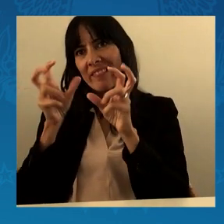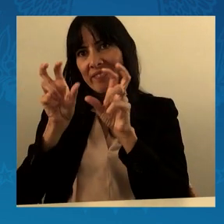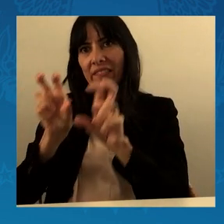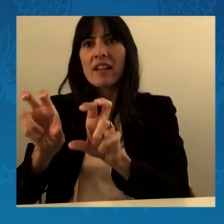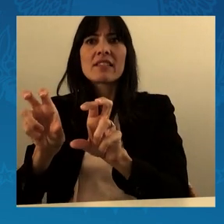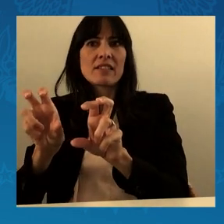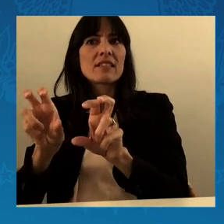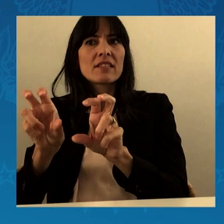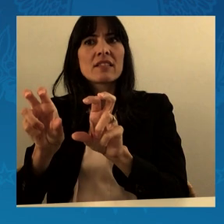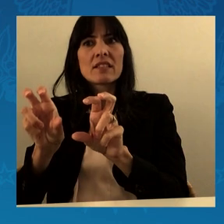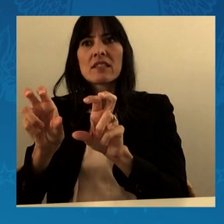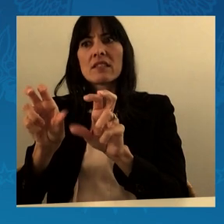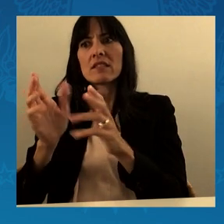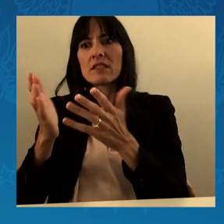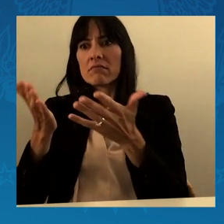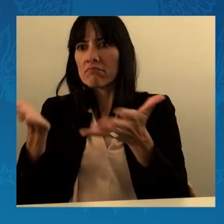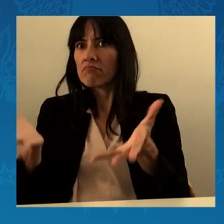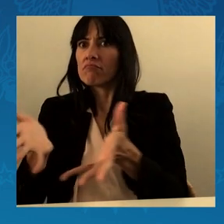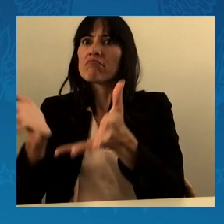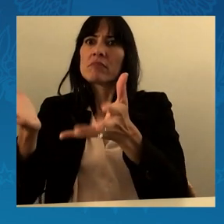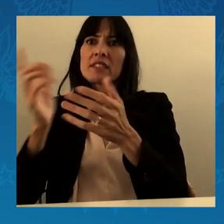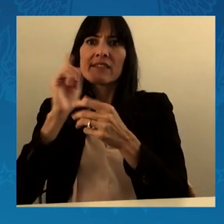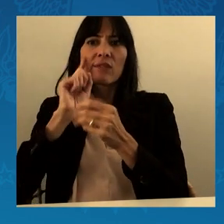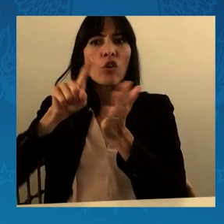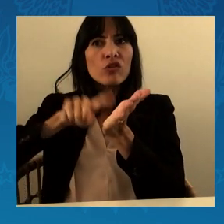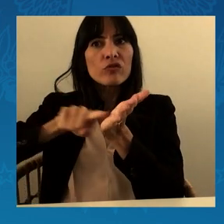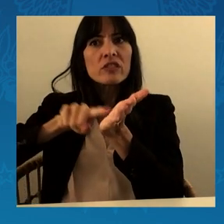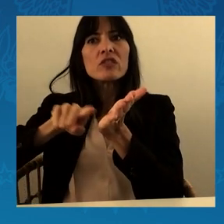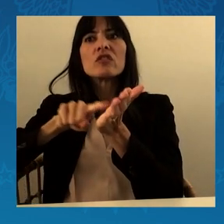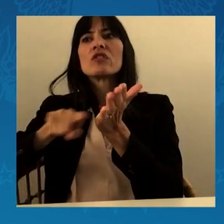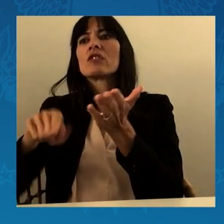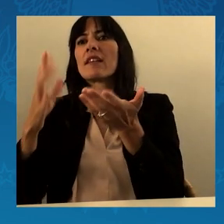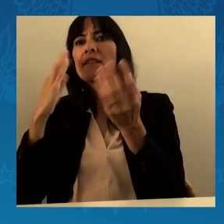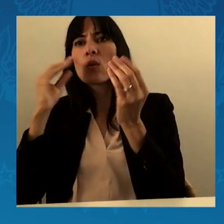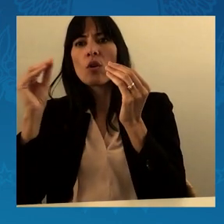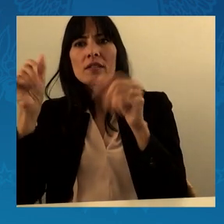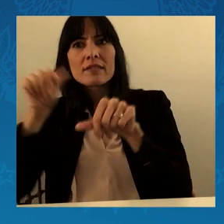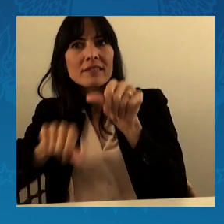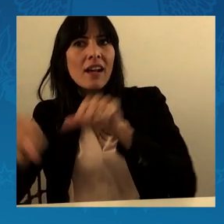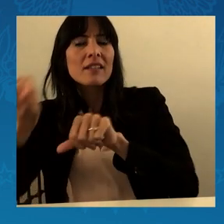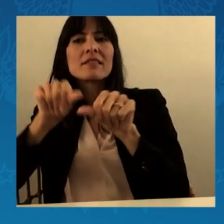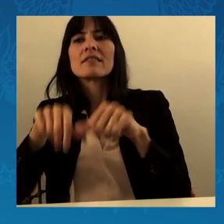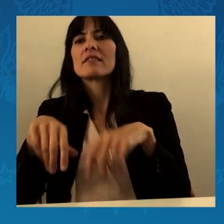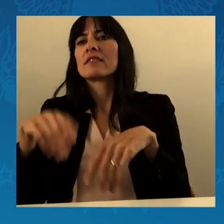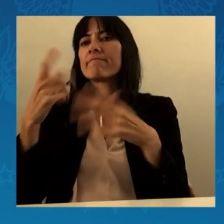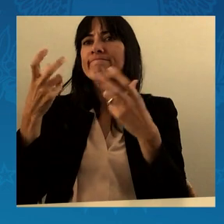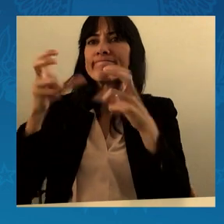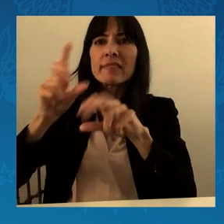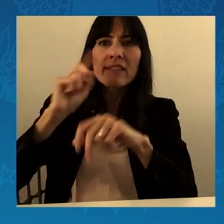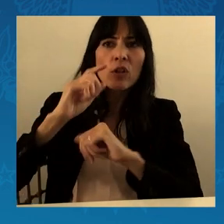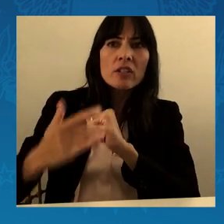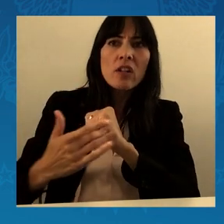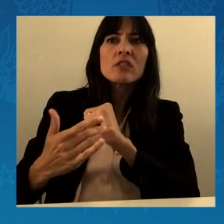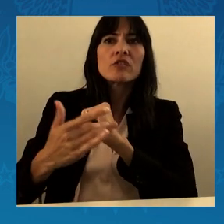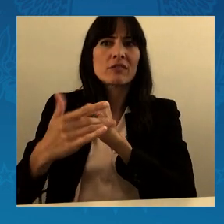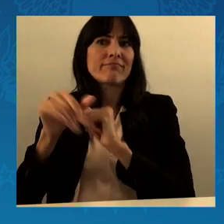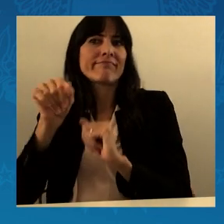and in research and science and technology. And we have there is important work that's happening in the private sector.